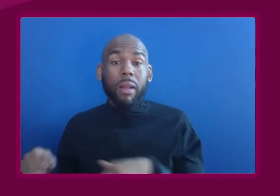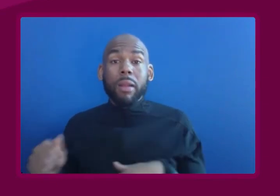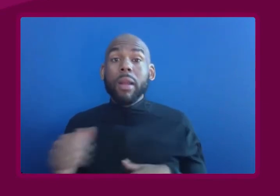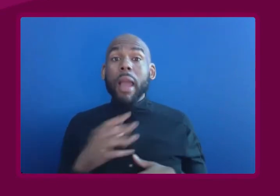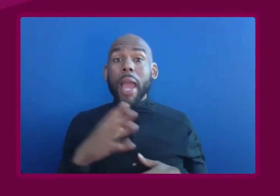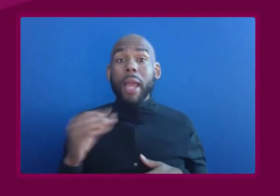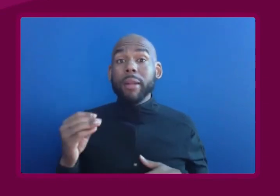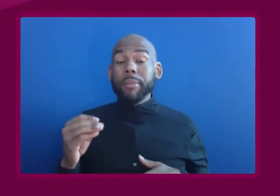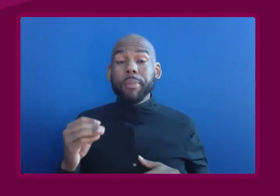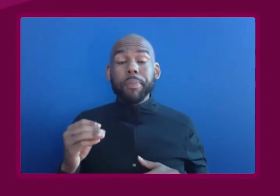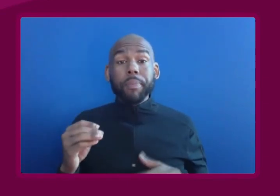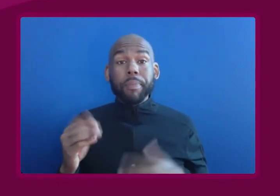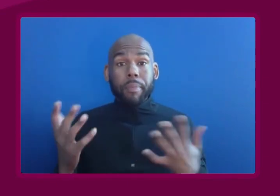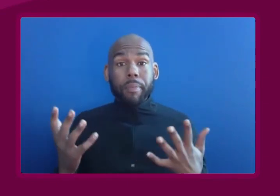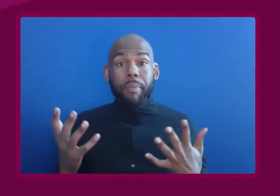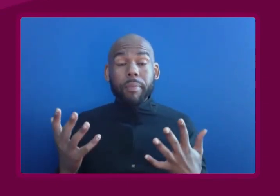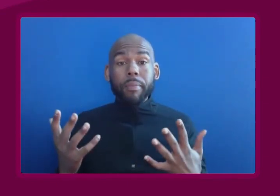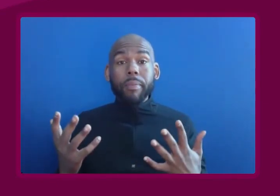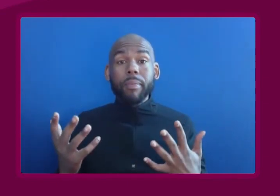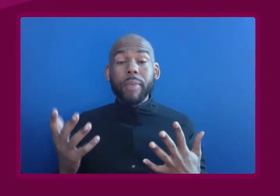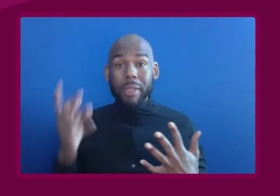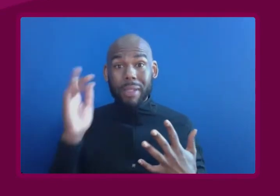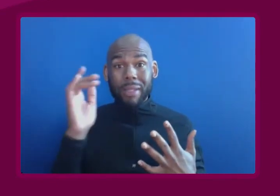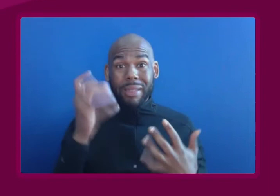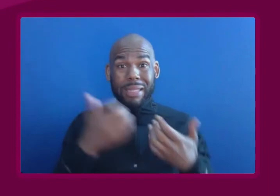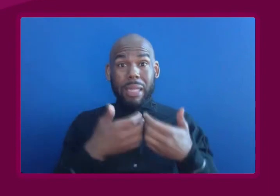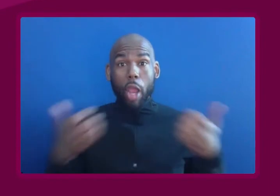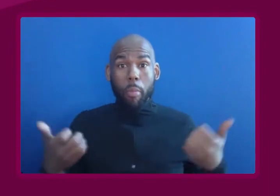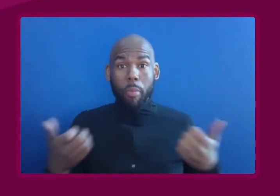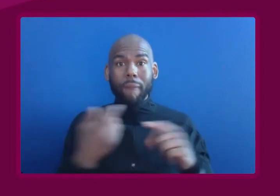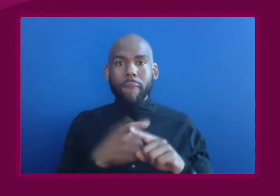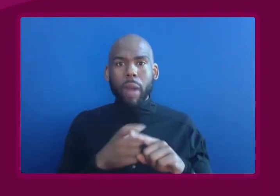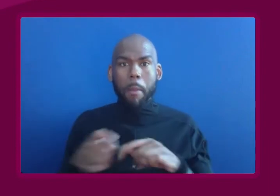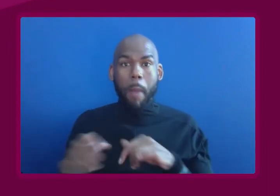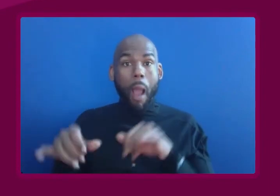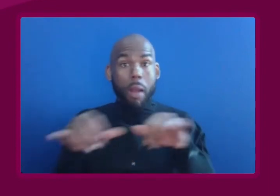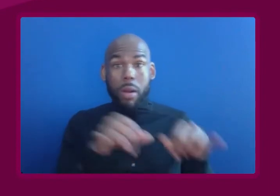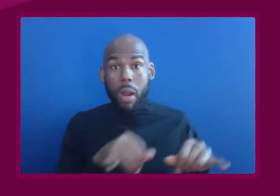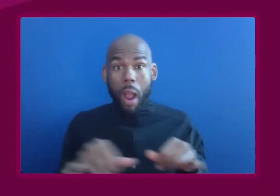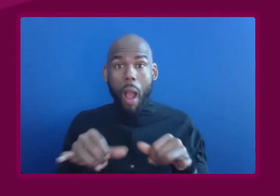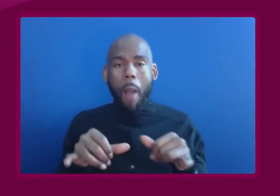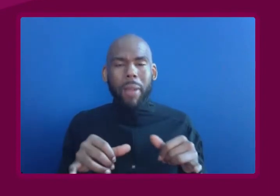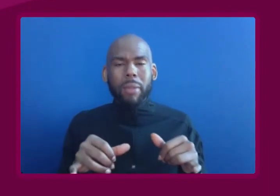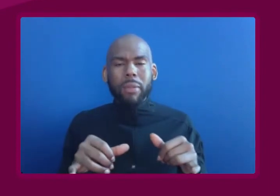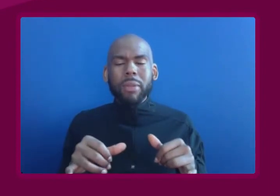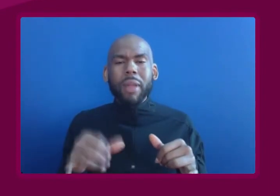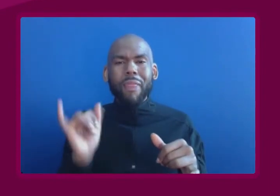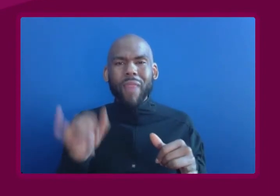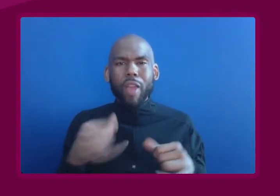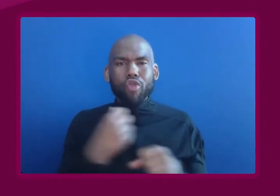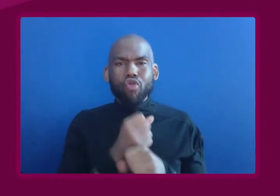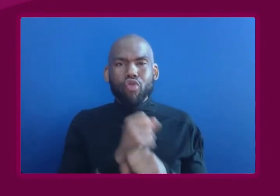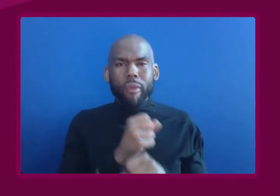And independent of common ground that creates that bond that we're looking for.